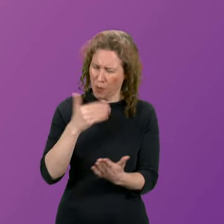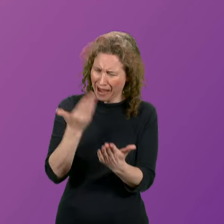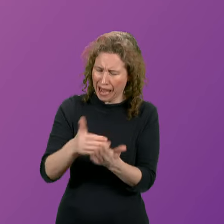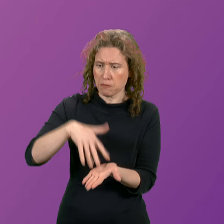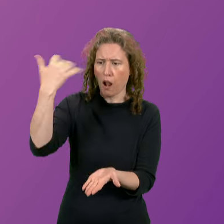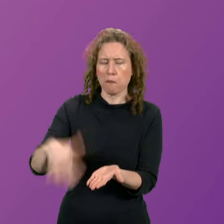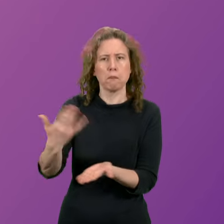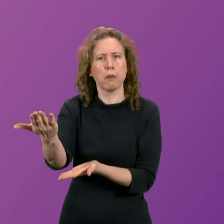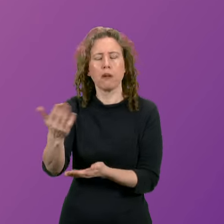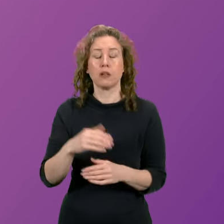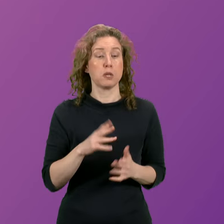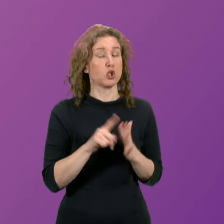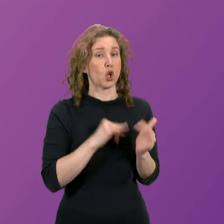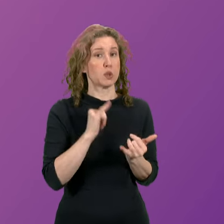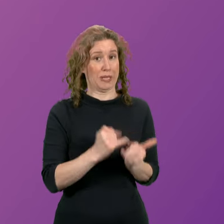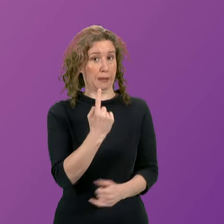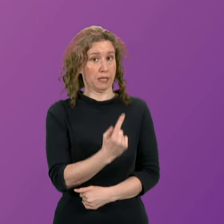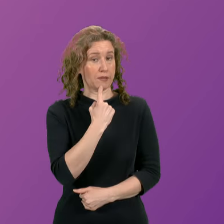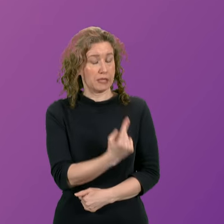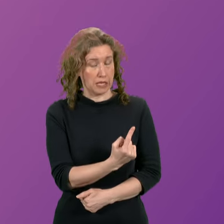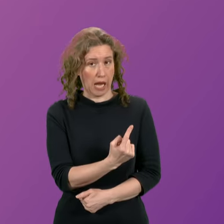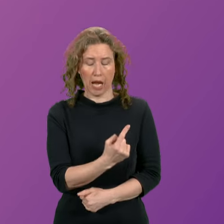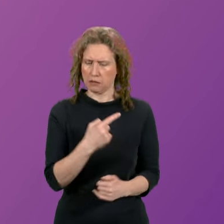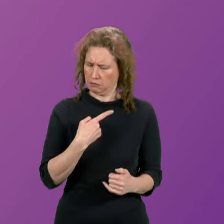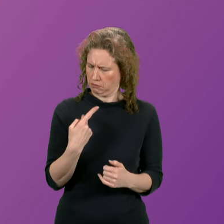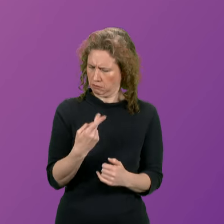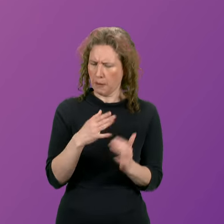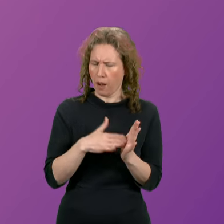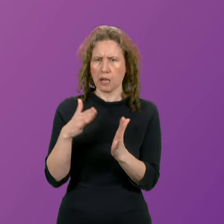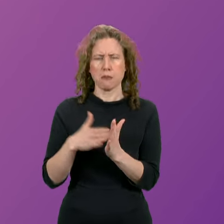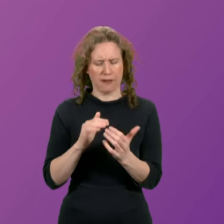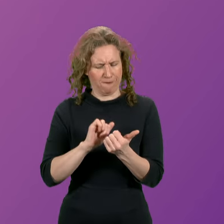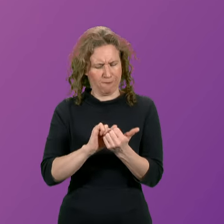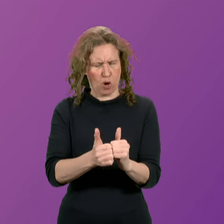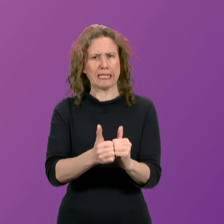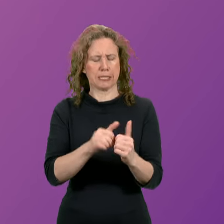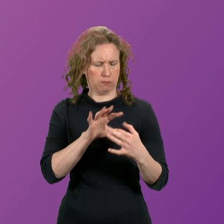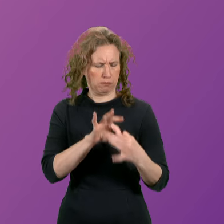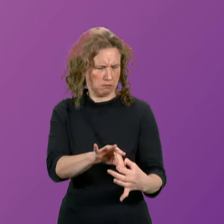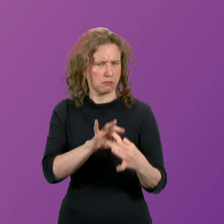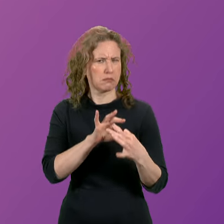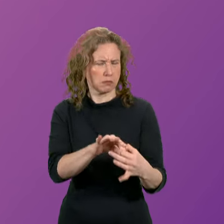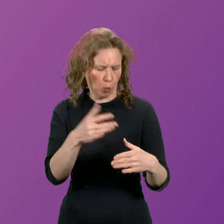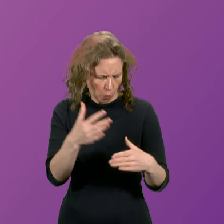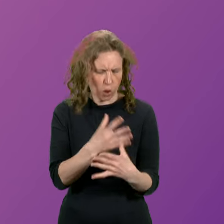John Swinney has said that he and Michael Matheson are good friends and colleagues.